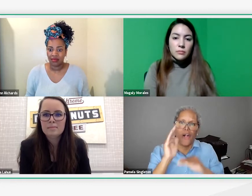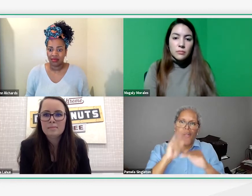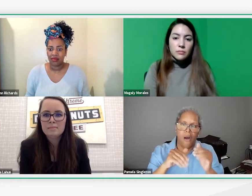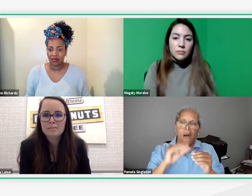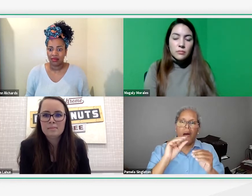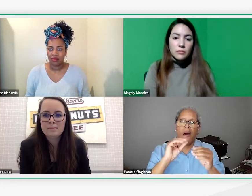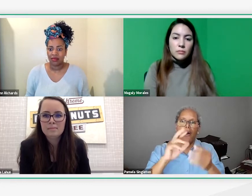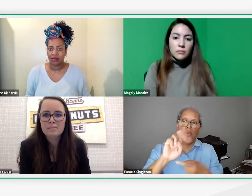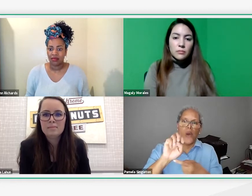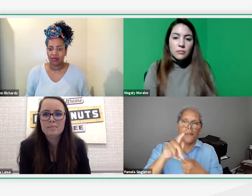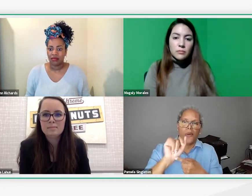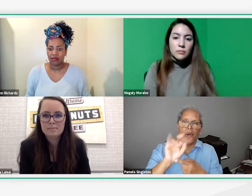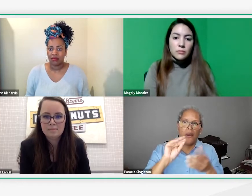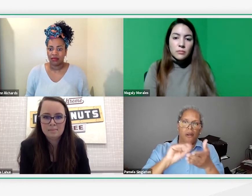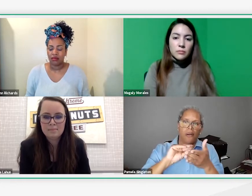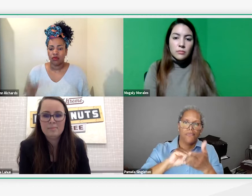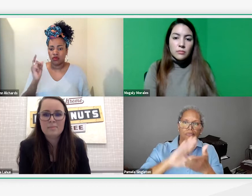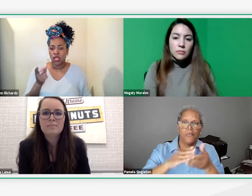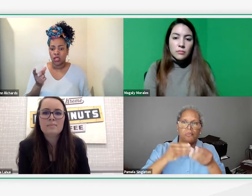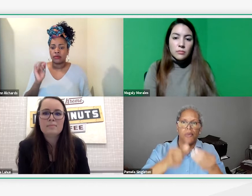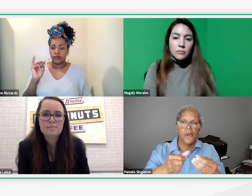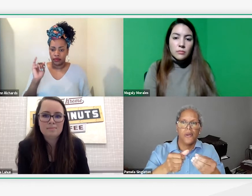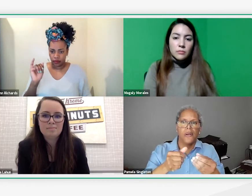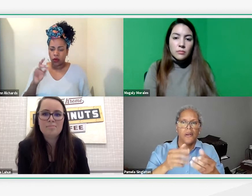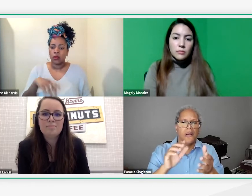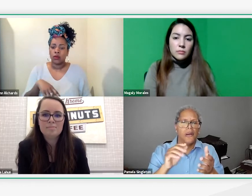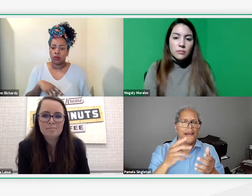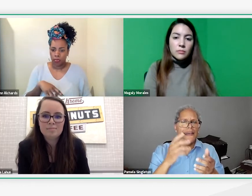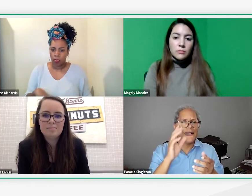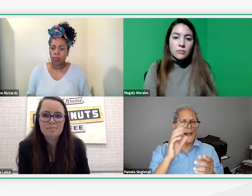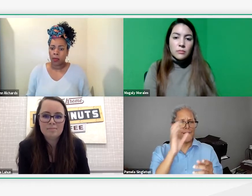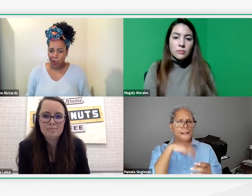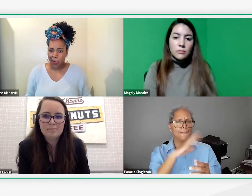or you can put down your actual expenses ' what you had to pay for tires, gas,